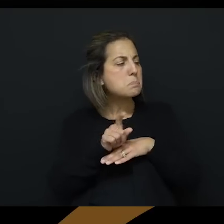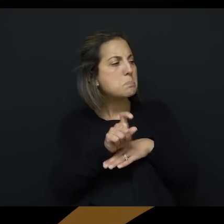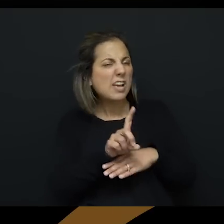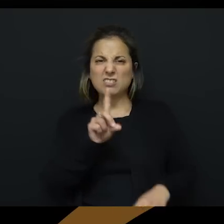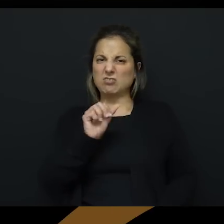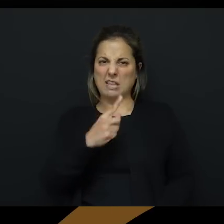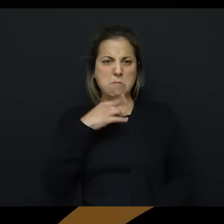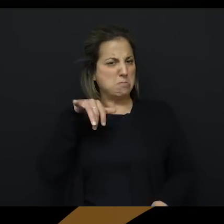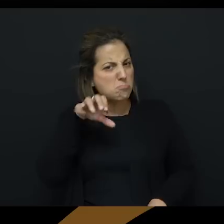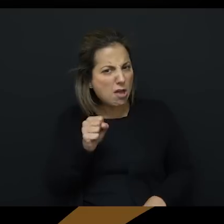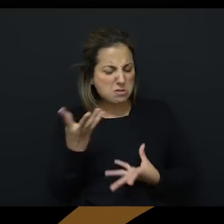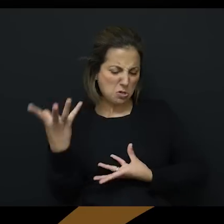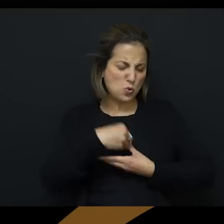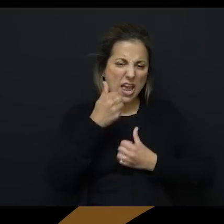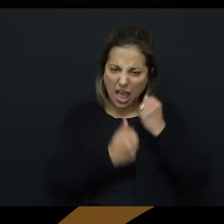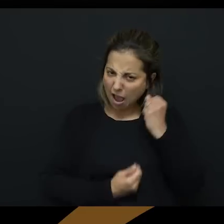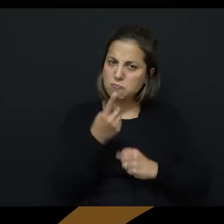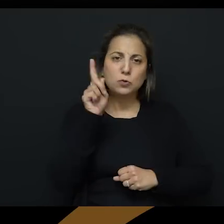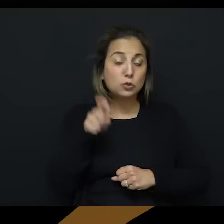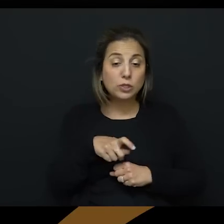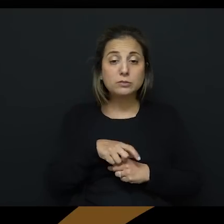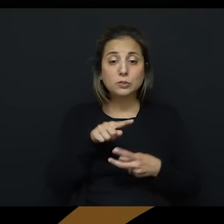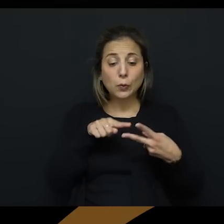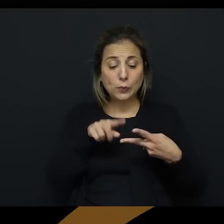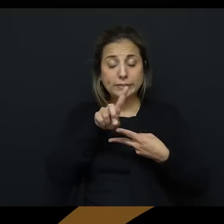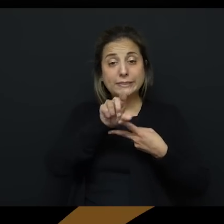And Dan’s like, “yes, let's include everyone.”